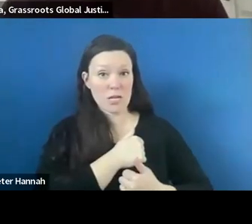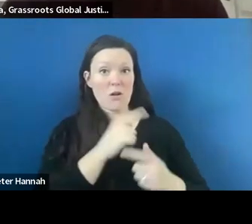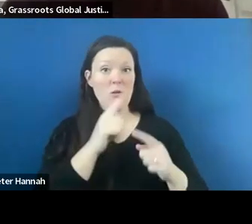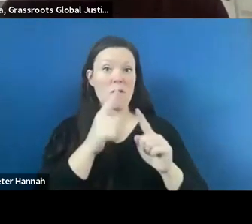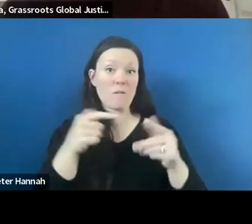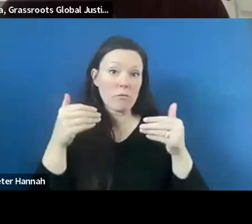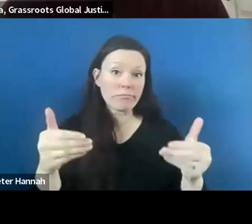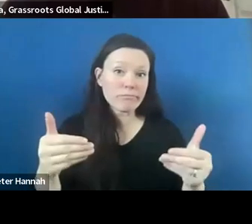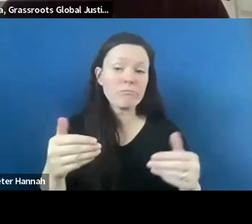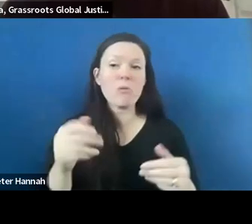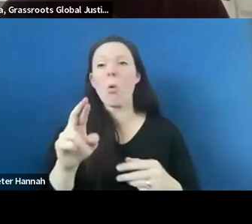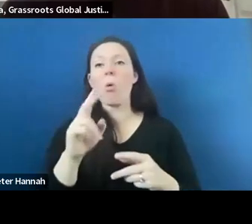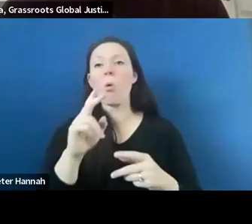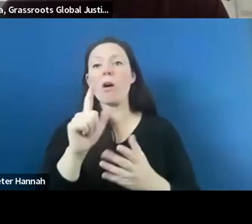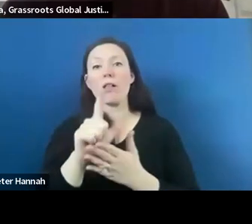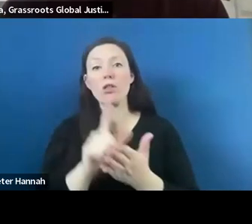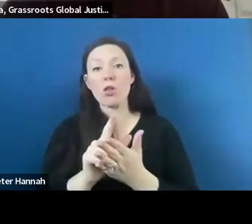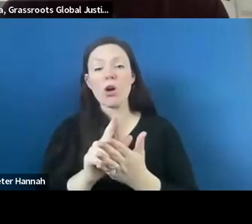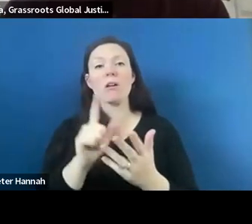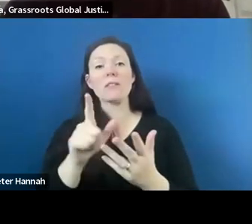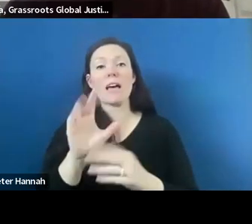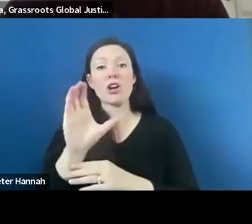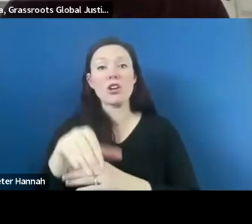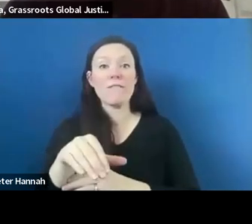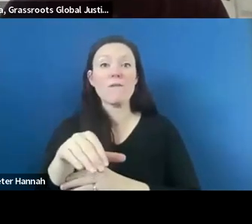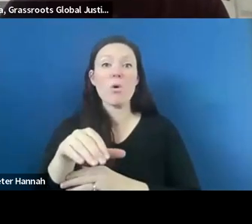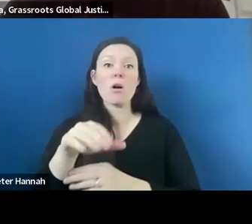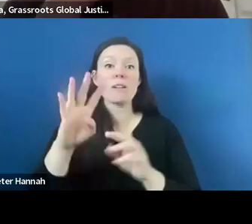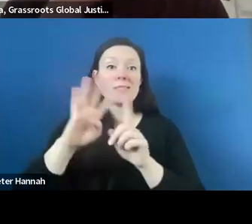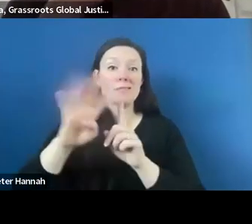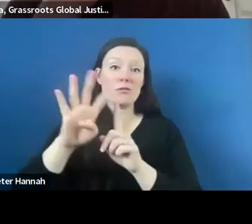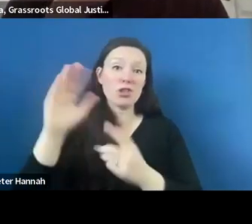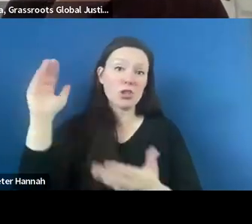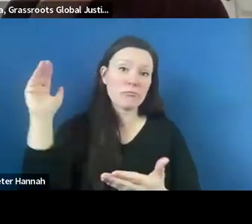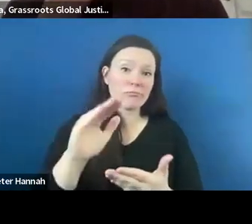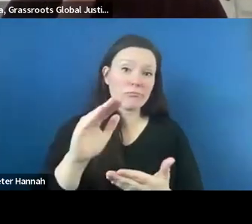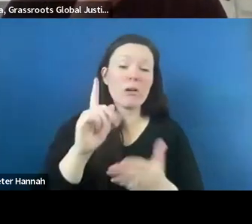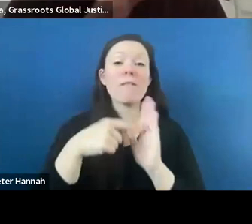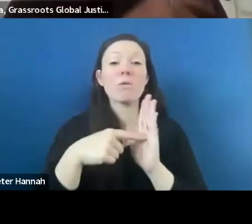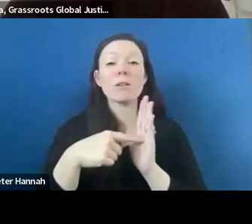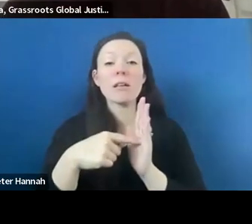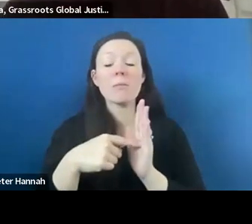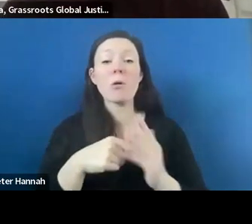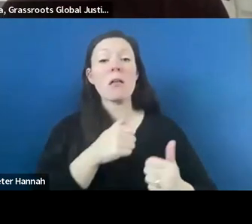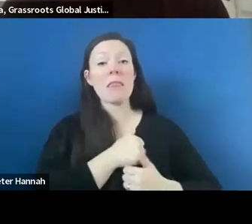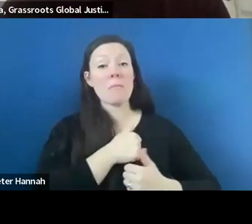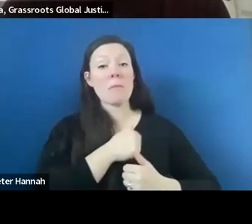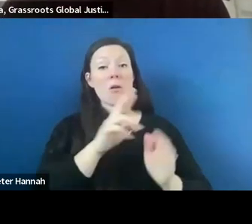other industries that would force a reduction in emissions. Some have, for instance, asked about what the military's role is in the Paris climate agreement,